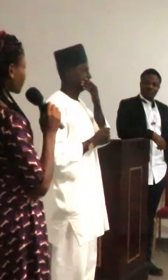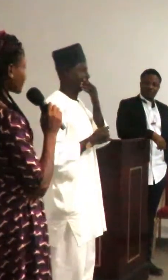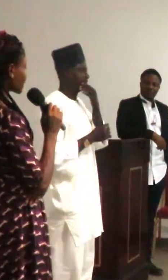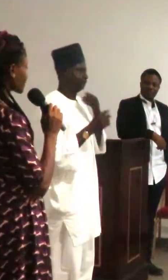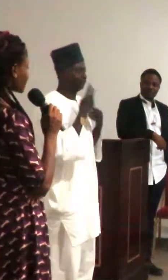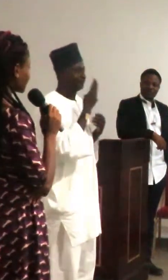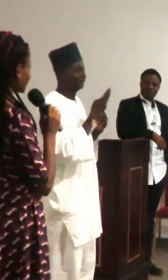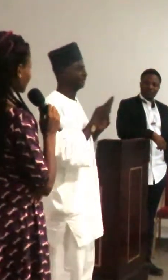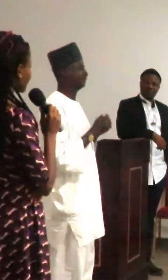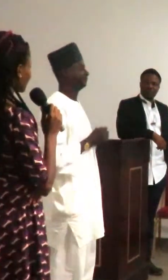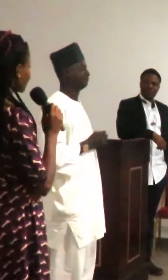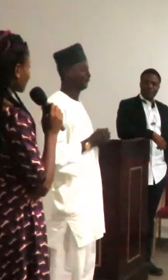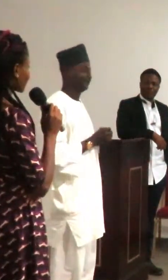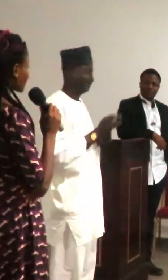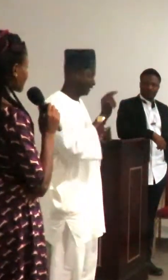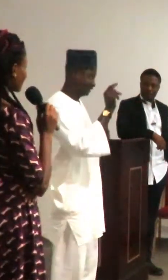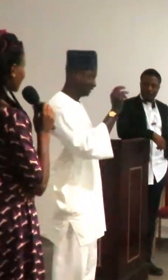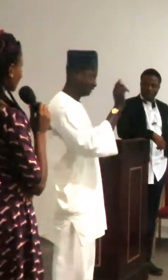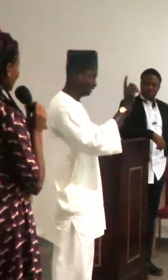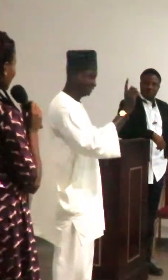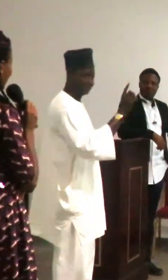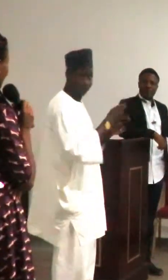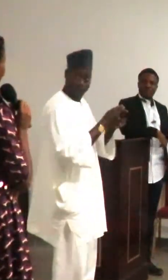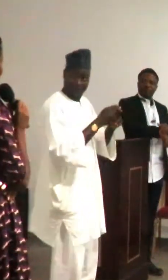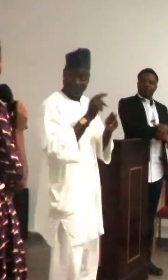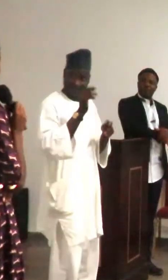sign language systems used across Nigeria, some of